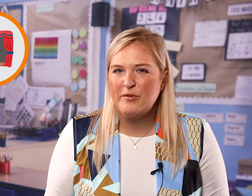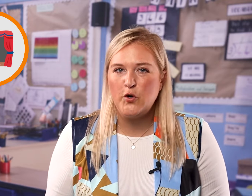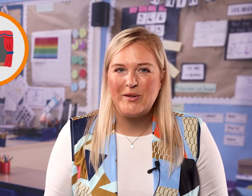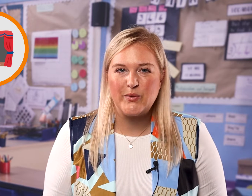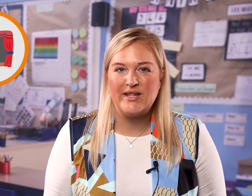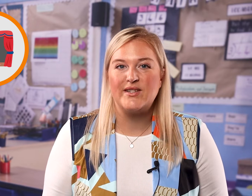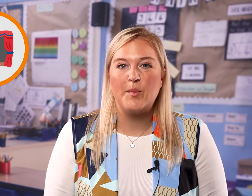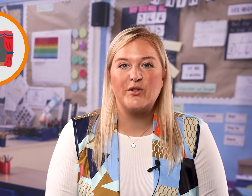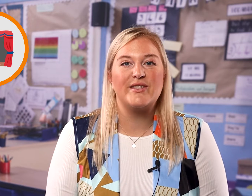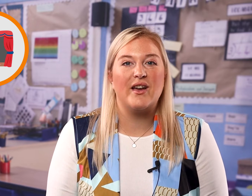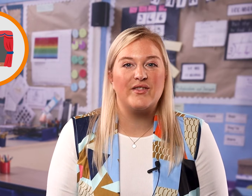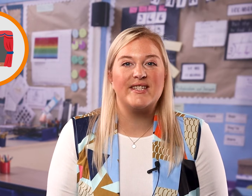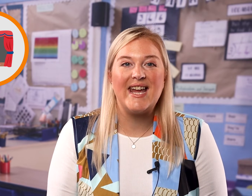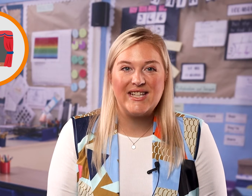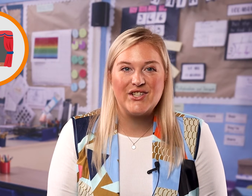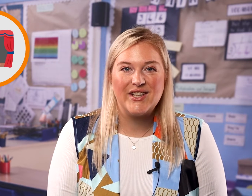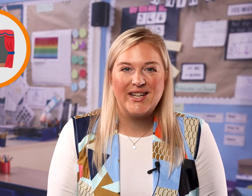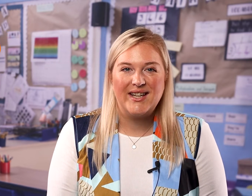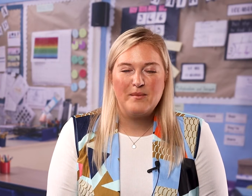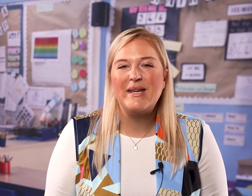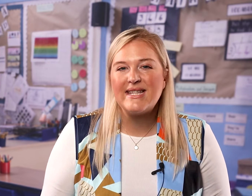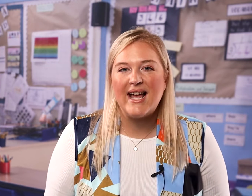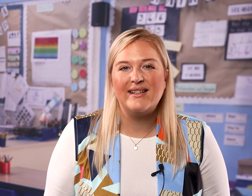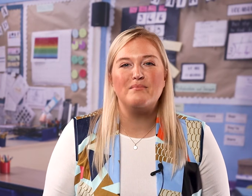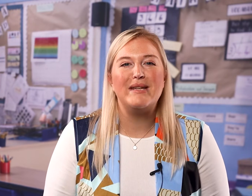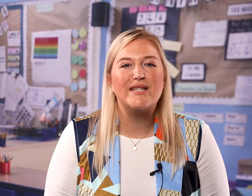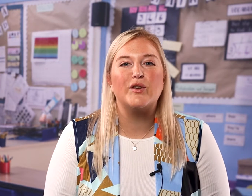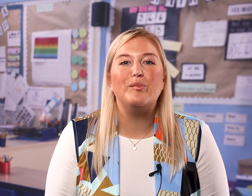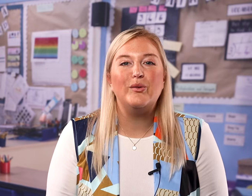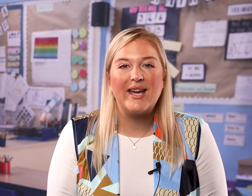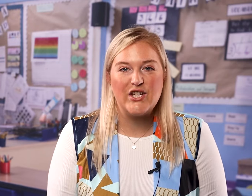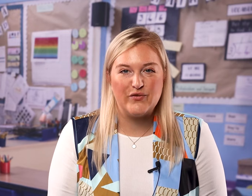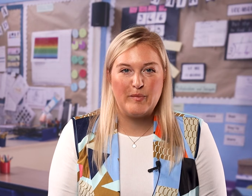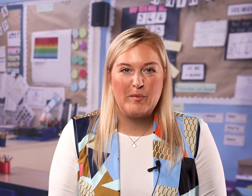a performance with an interpreter at the side of a stage. BSL is a means of communication for